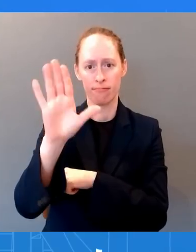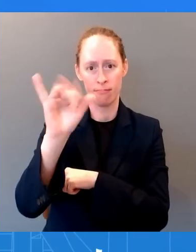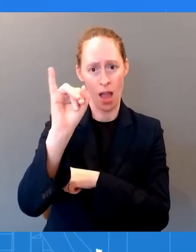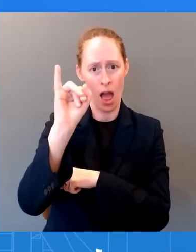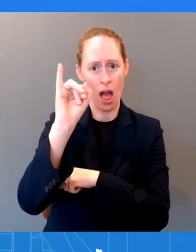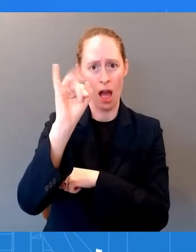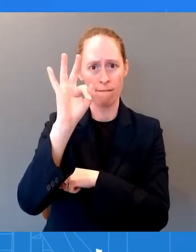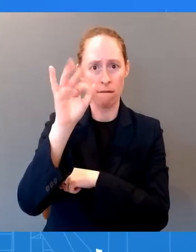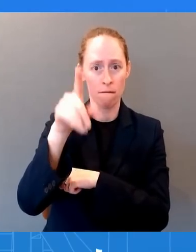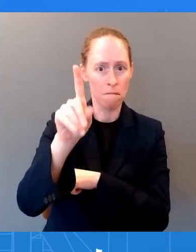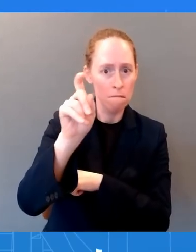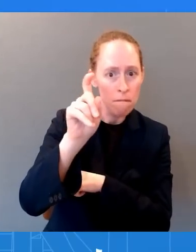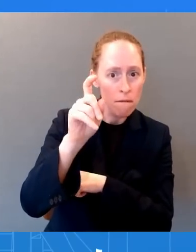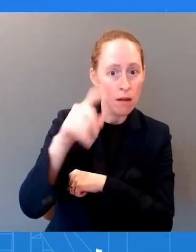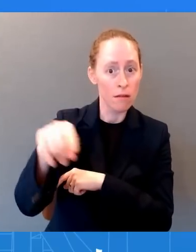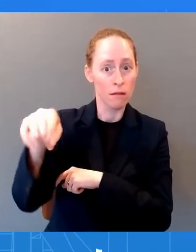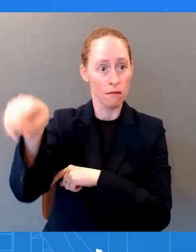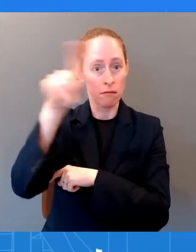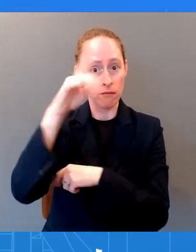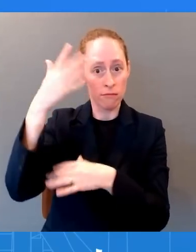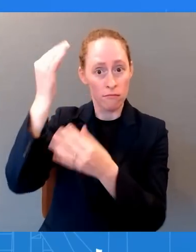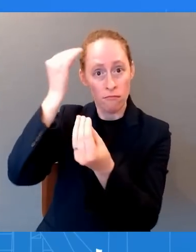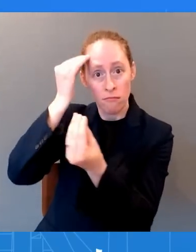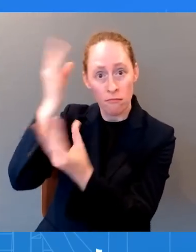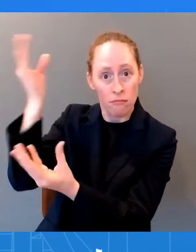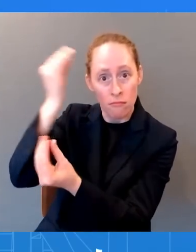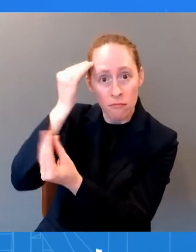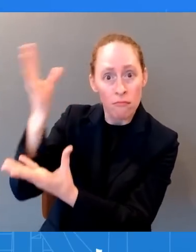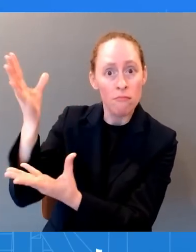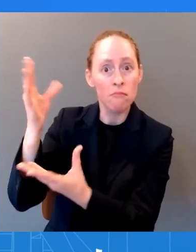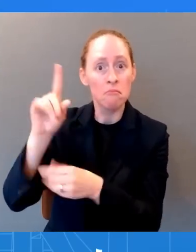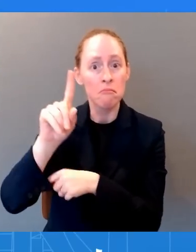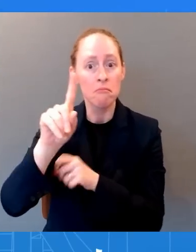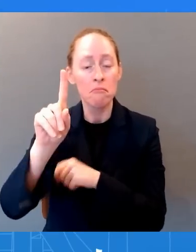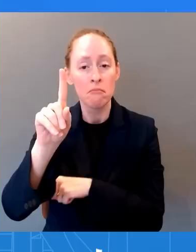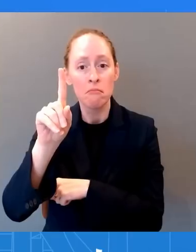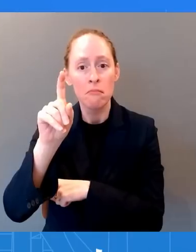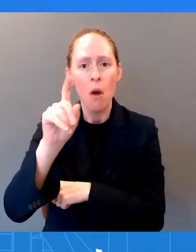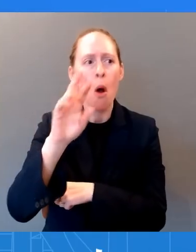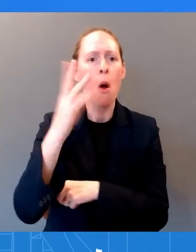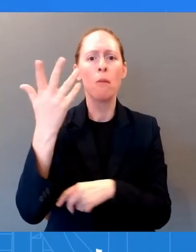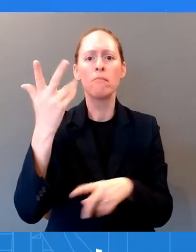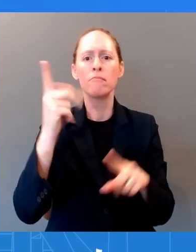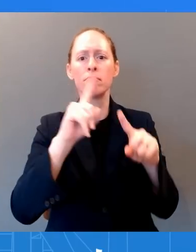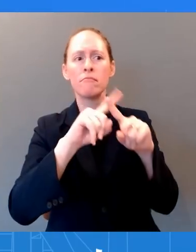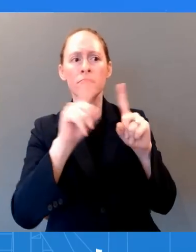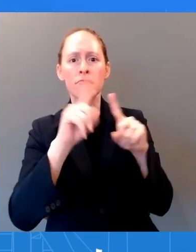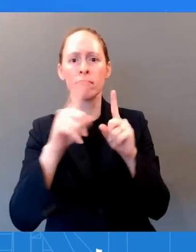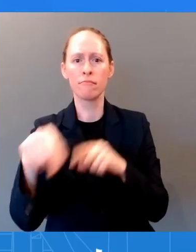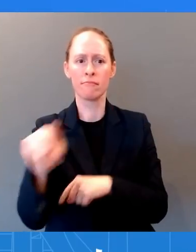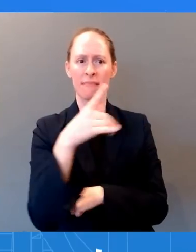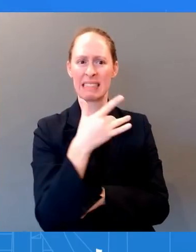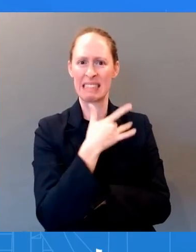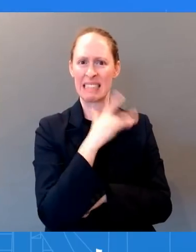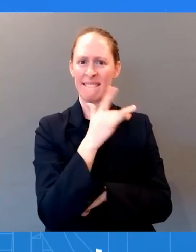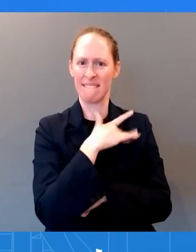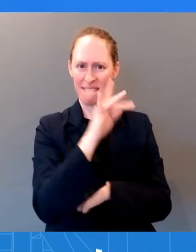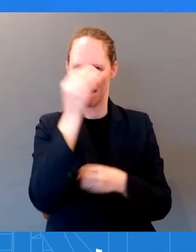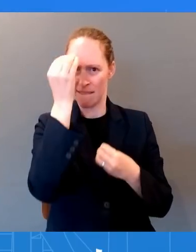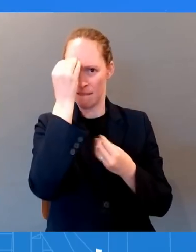or otherwise on any classified materials. That -- I can say, as a general matter -- we just don't get into information included